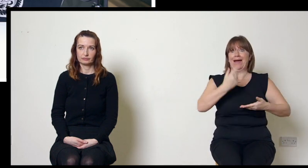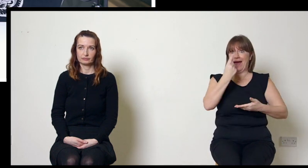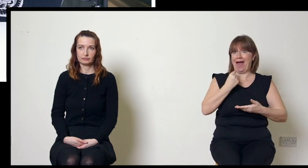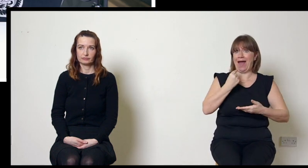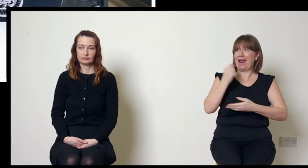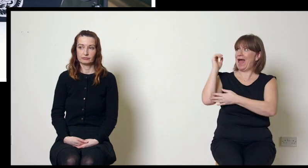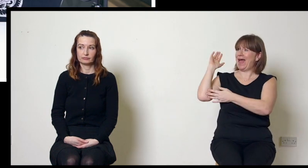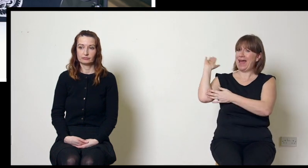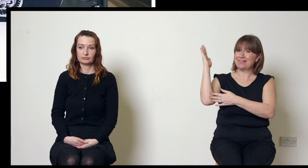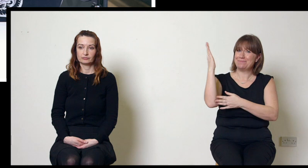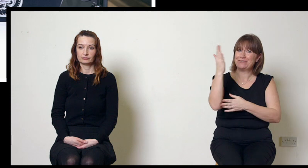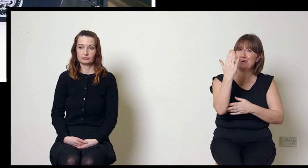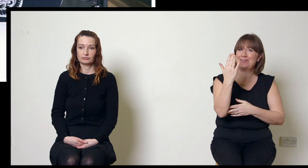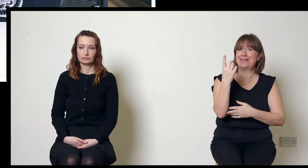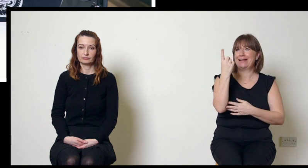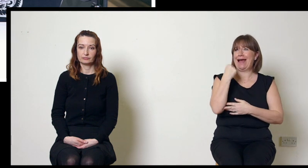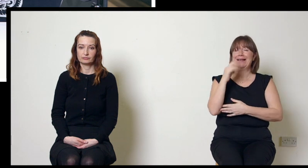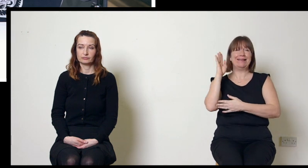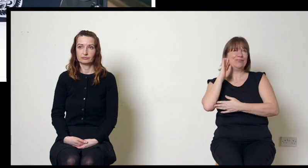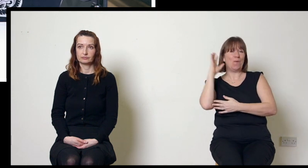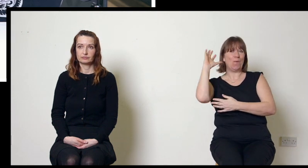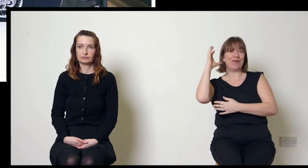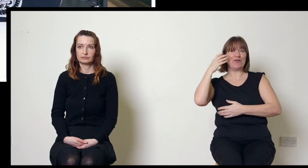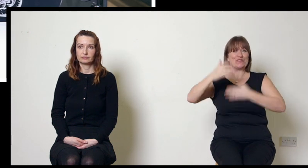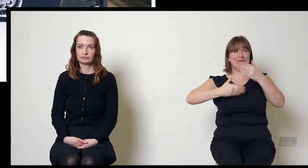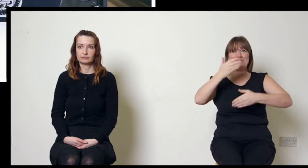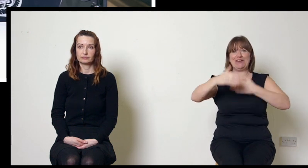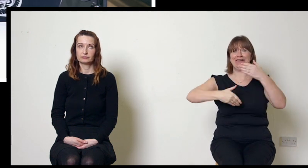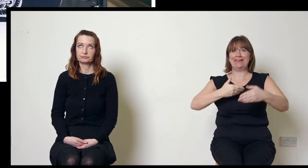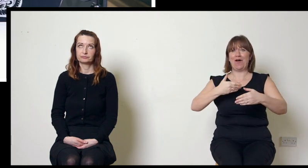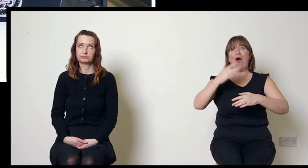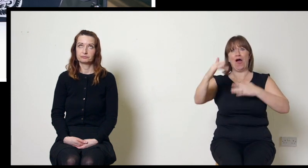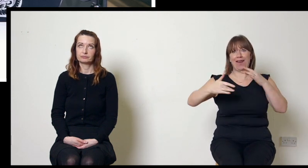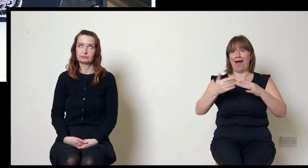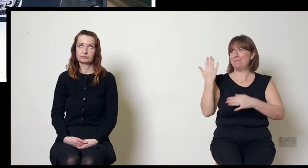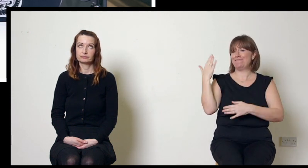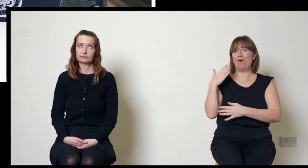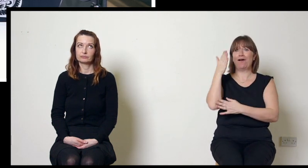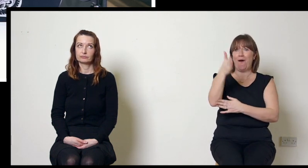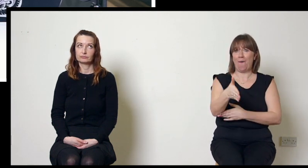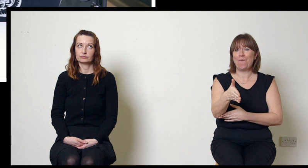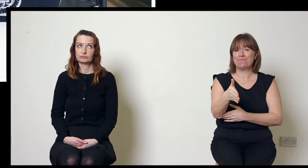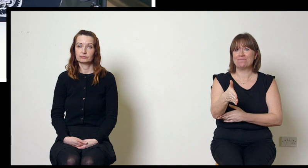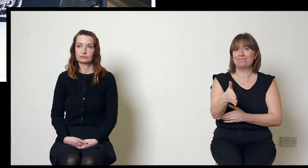You could listen to the audio description of the exhibition online before you even went there or just in its own right, which was amazing